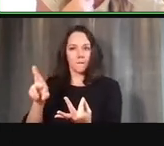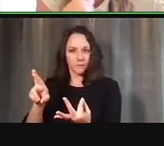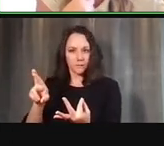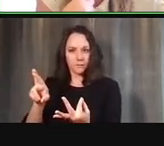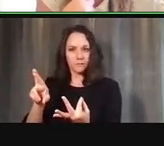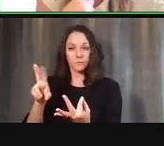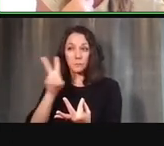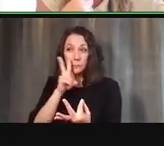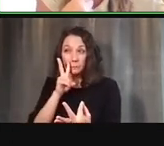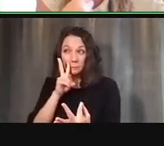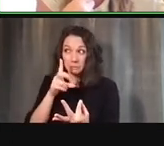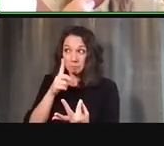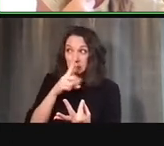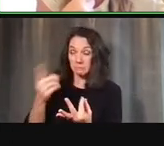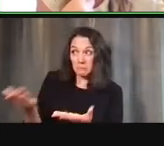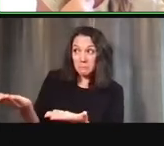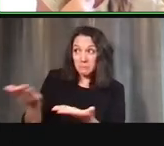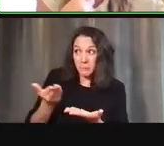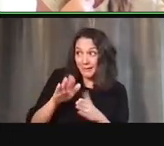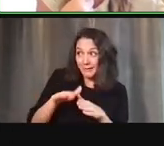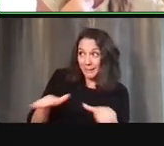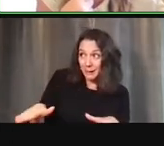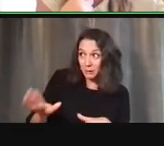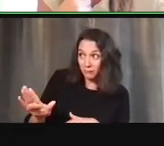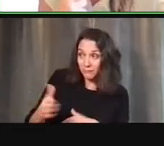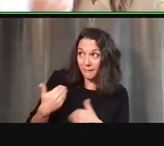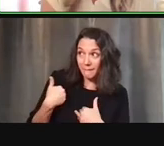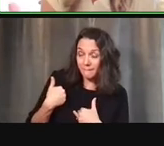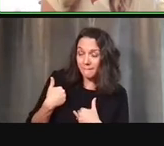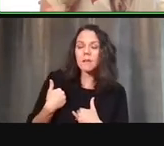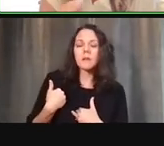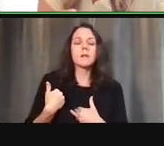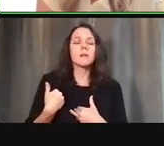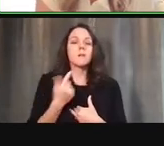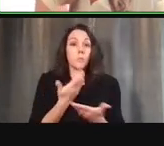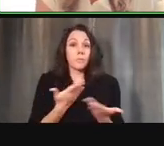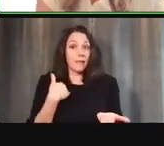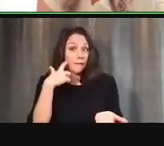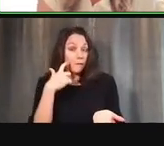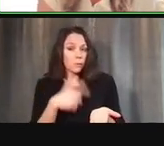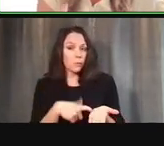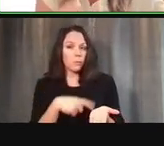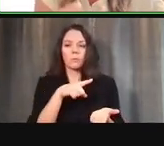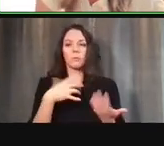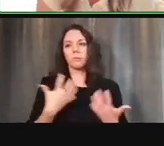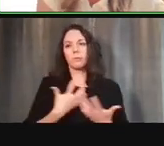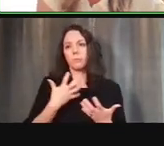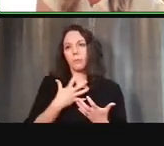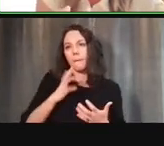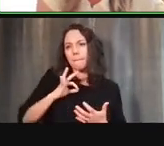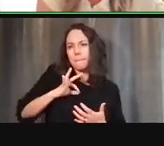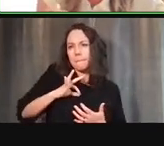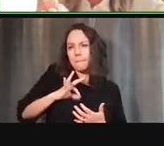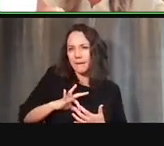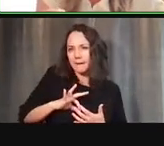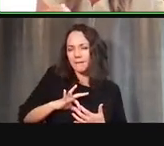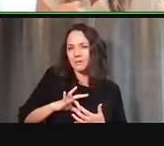One of the things that I have noticed is that this is really beneficial. These mood tours specifically,